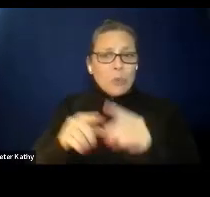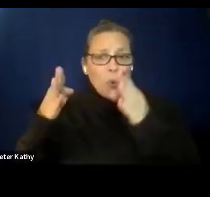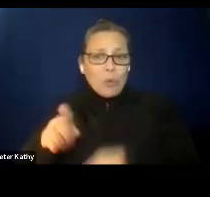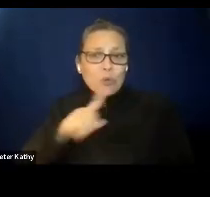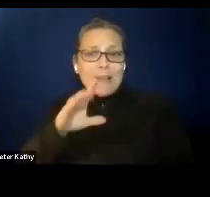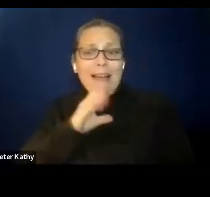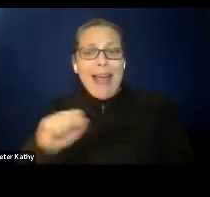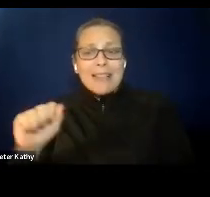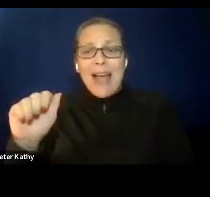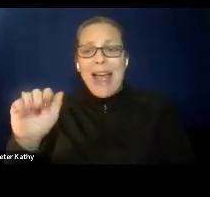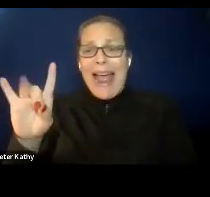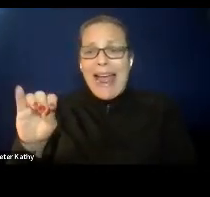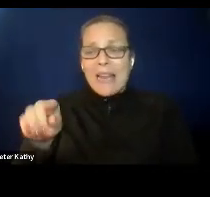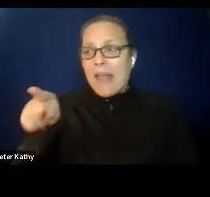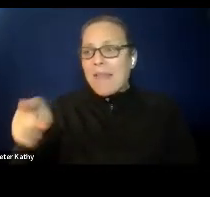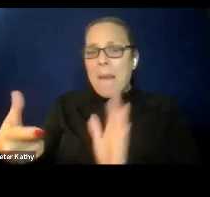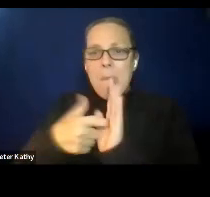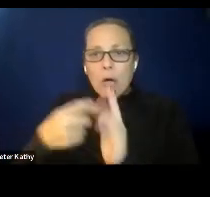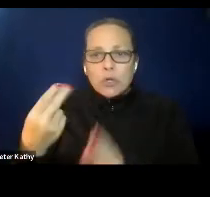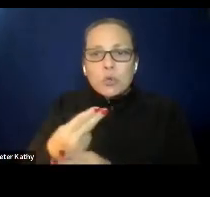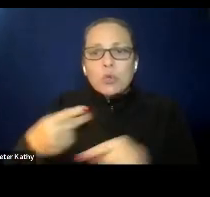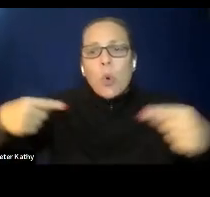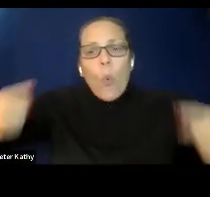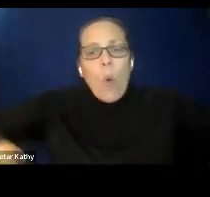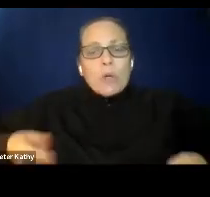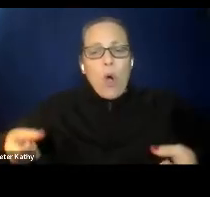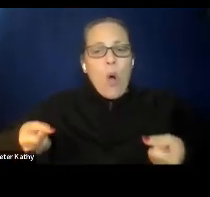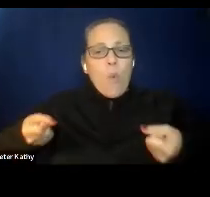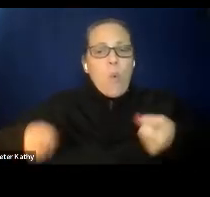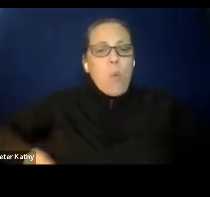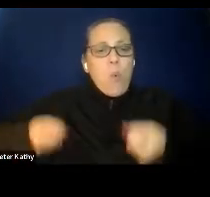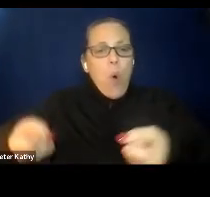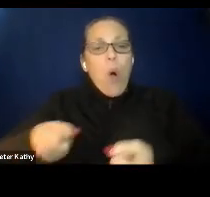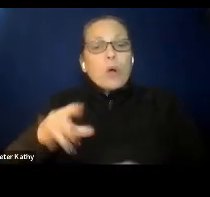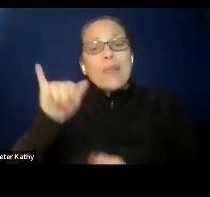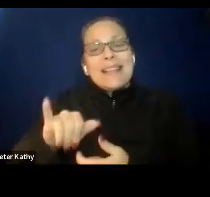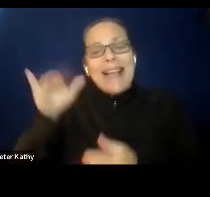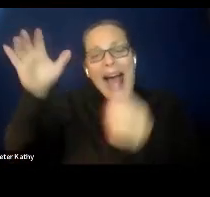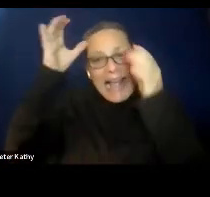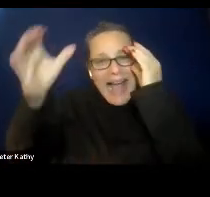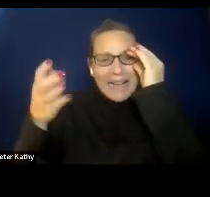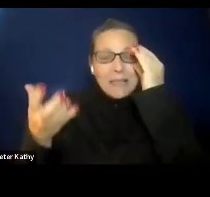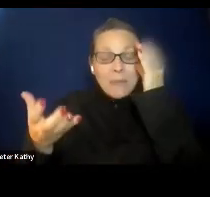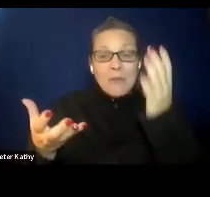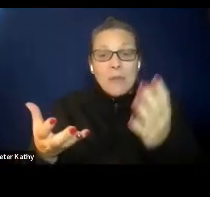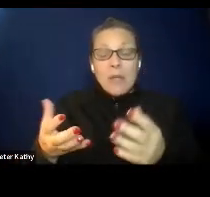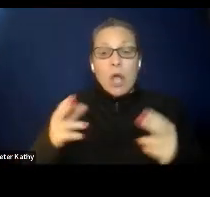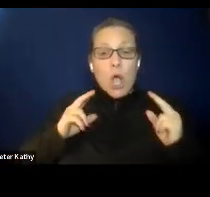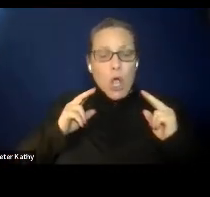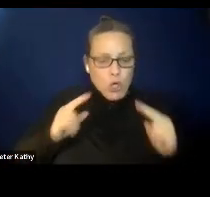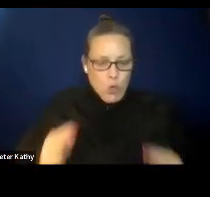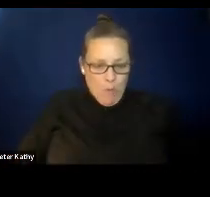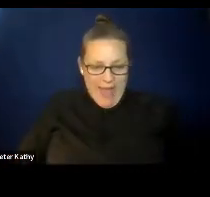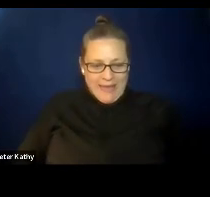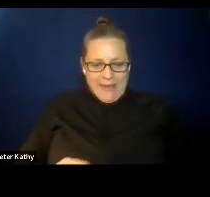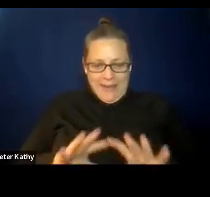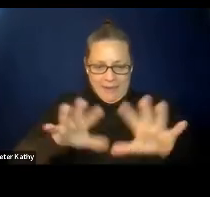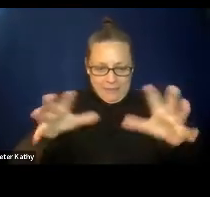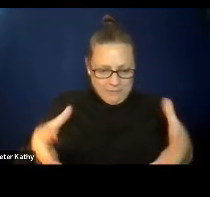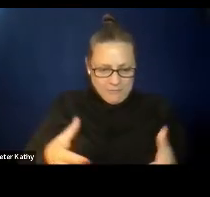life in my 30s similar to somebody who is in their 80s who has to use a wheelchair or a walker to get around.